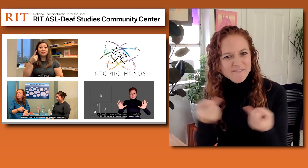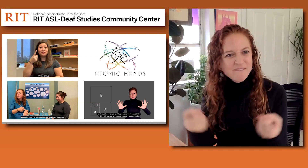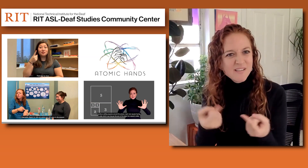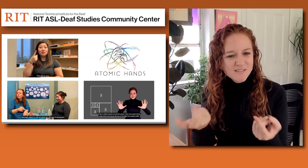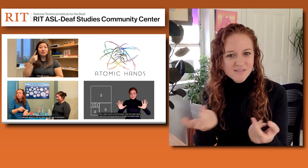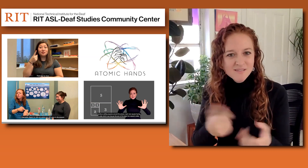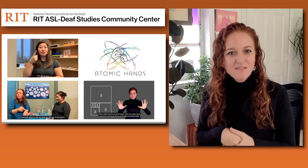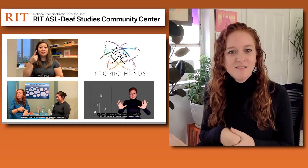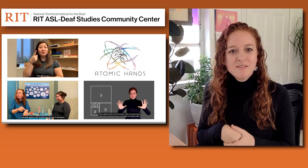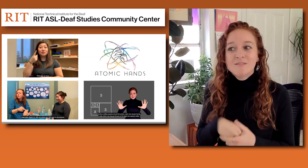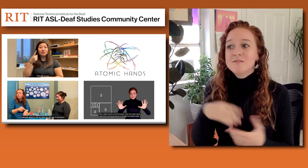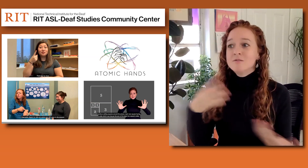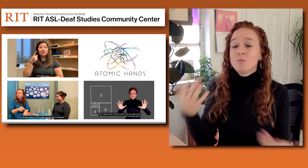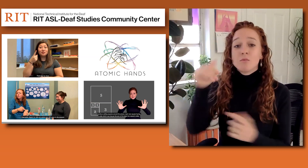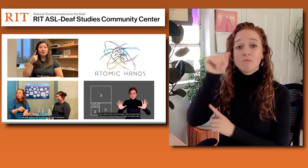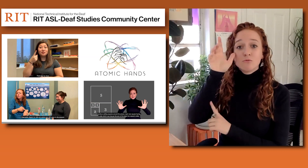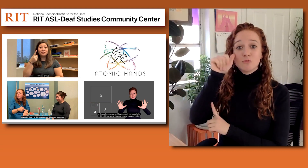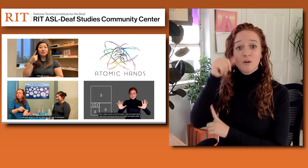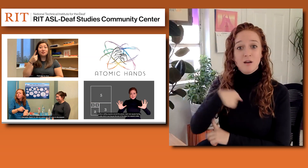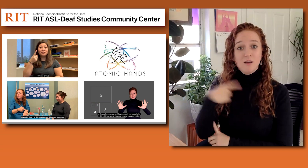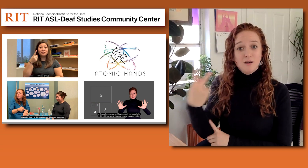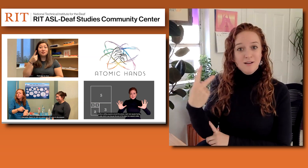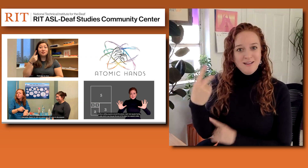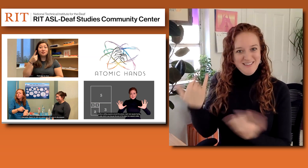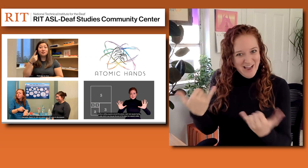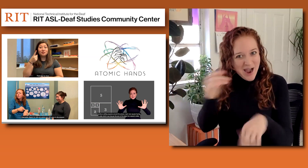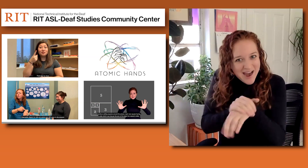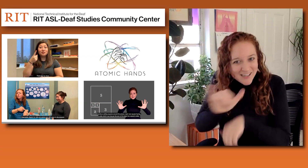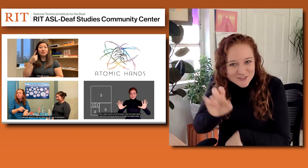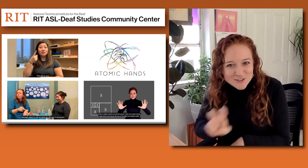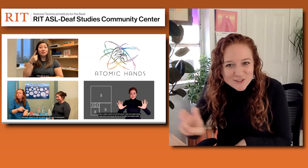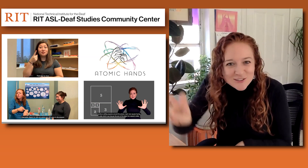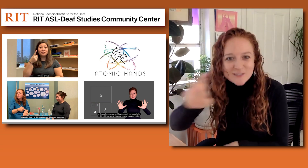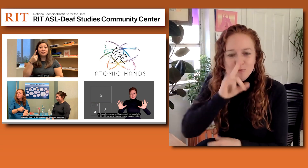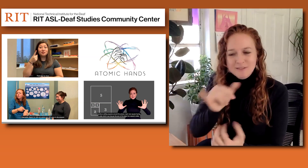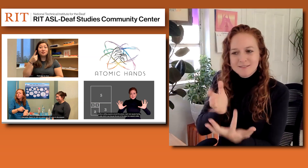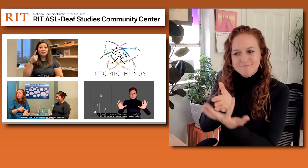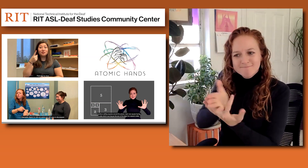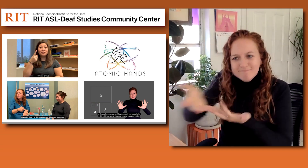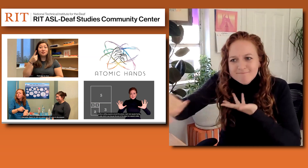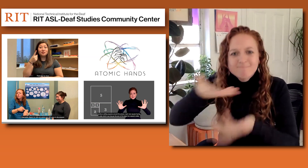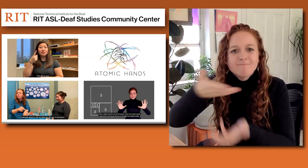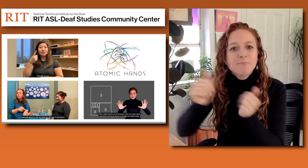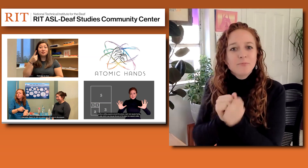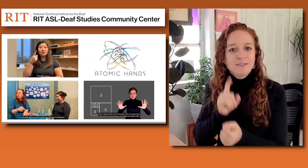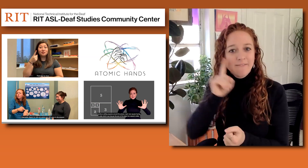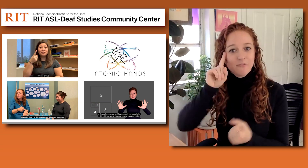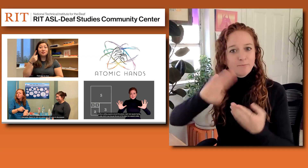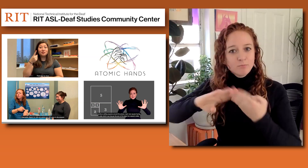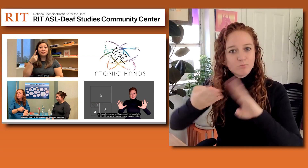"No, this is the way you should do it" can be a traumatic experience. So, in this journey I'm going through